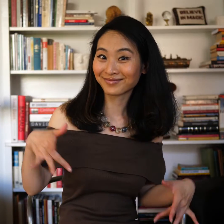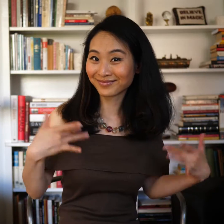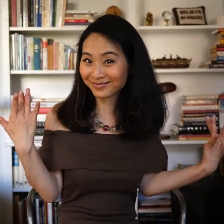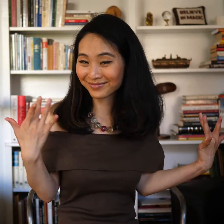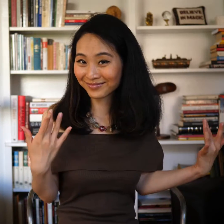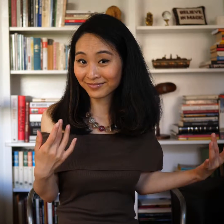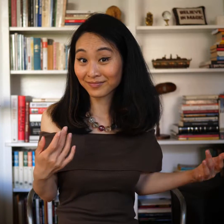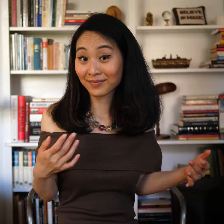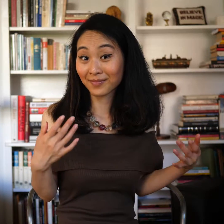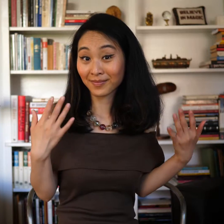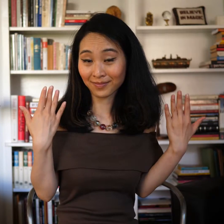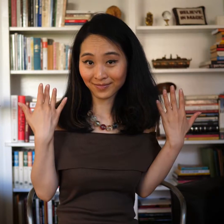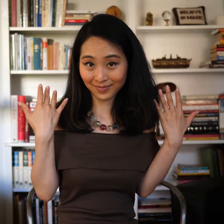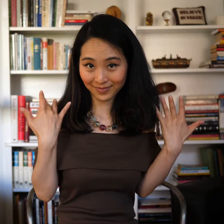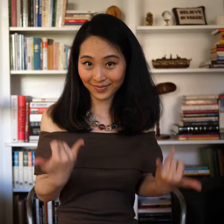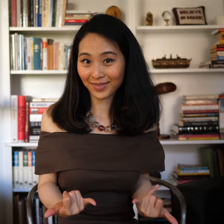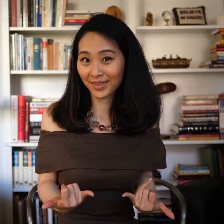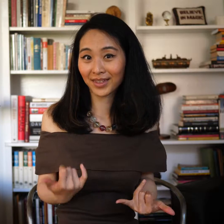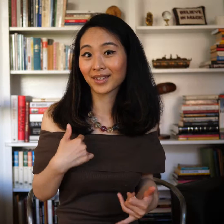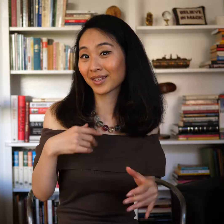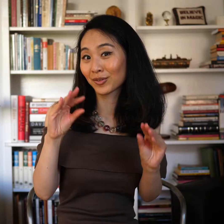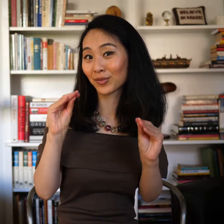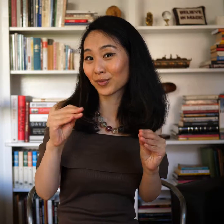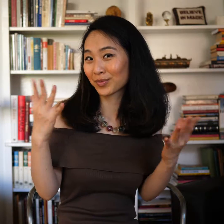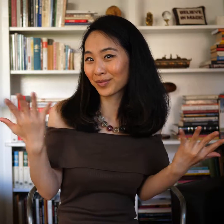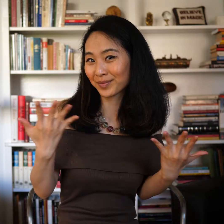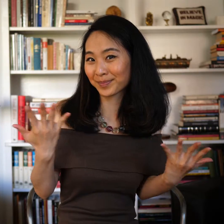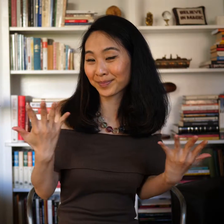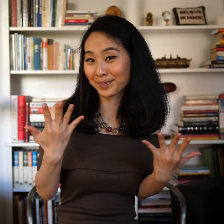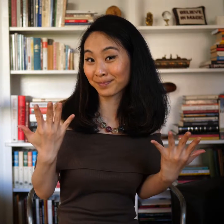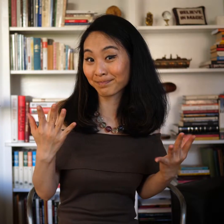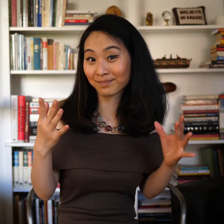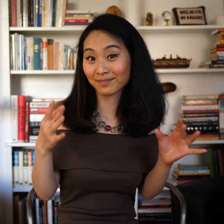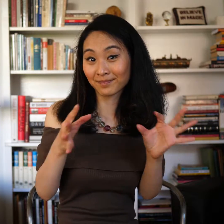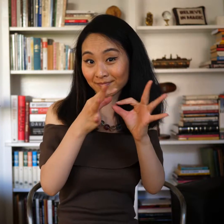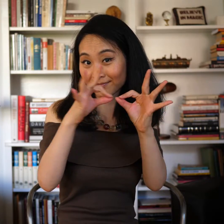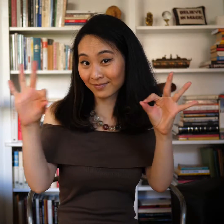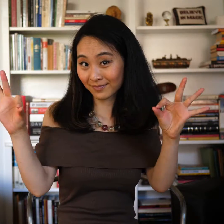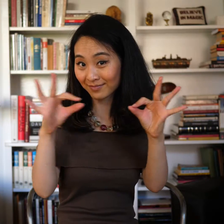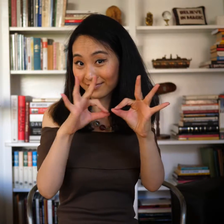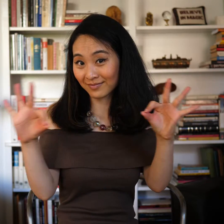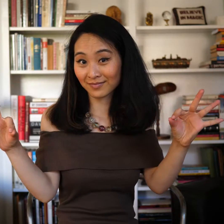Hi, what's up! Today I will teach you "Time Phrases".